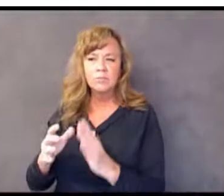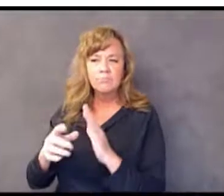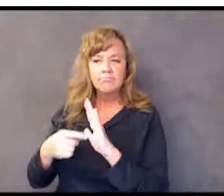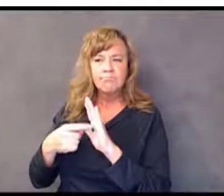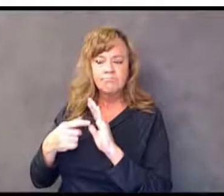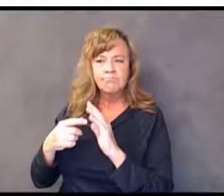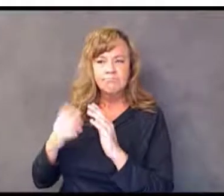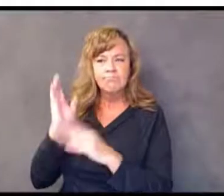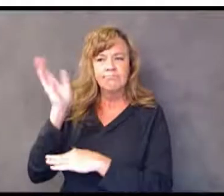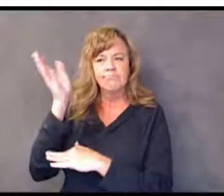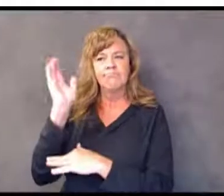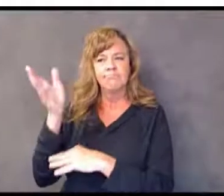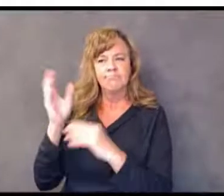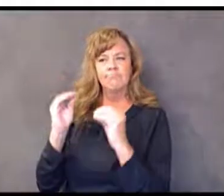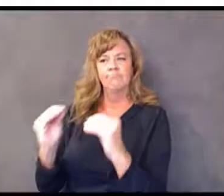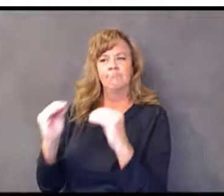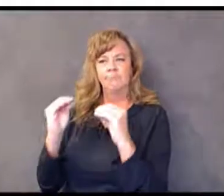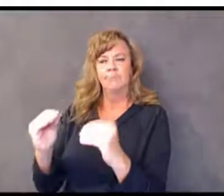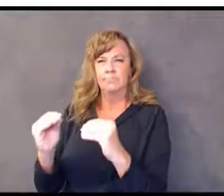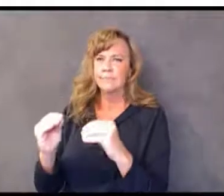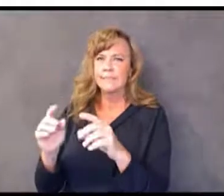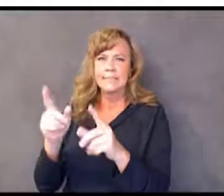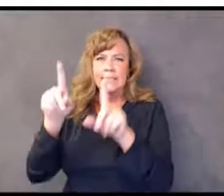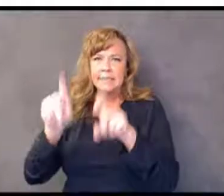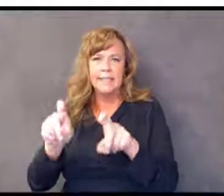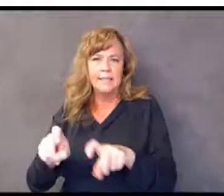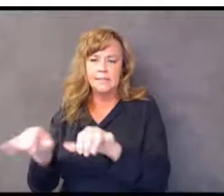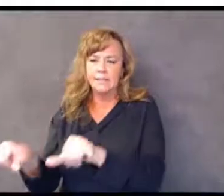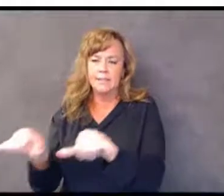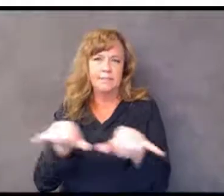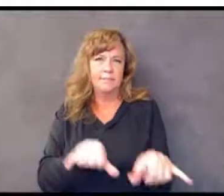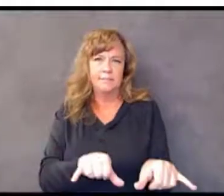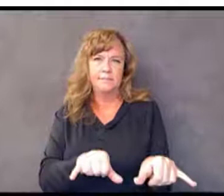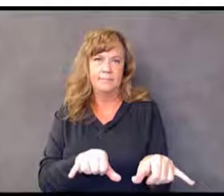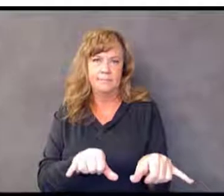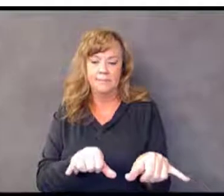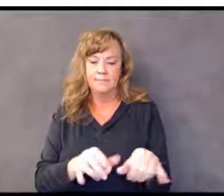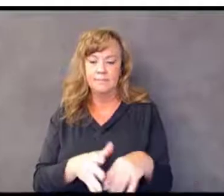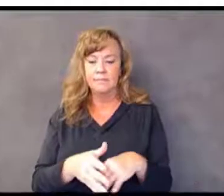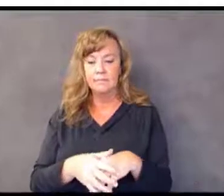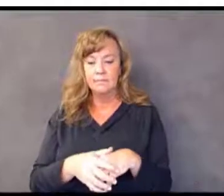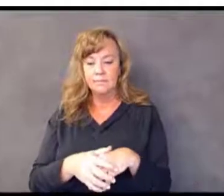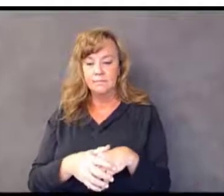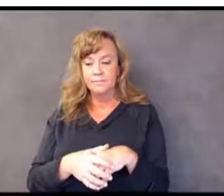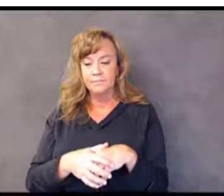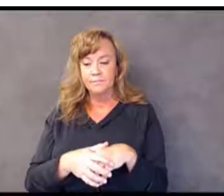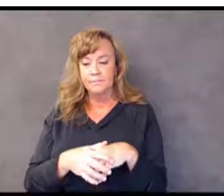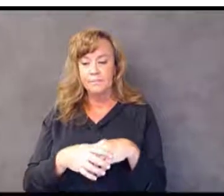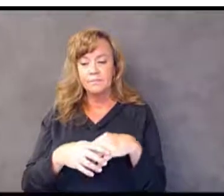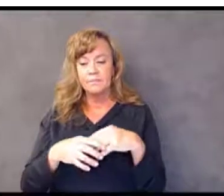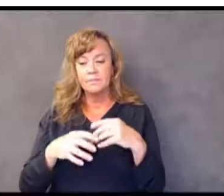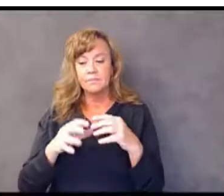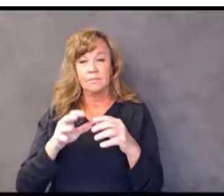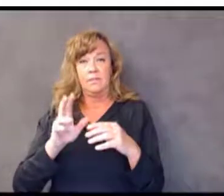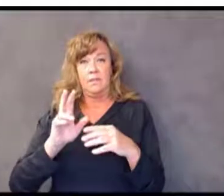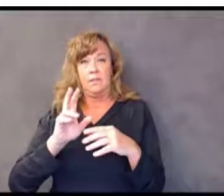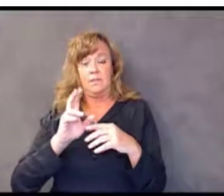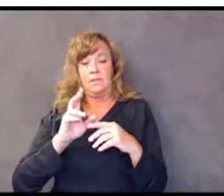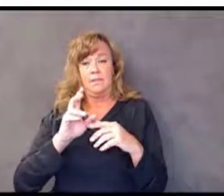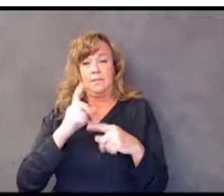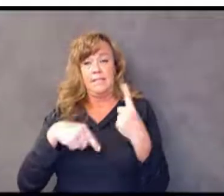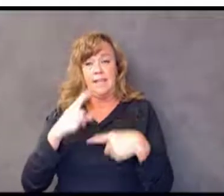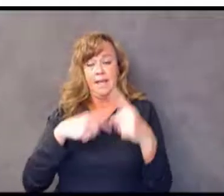or verbal pronunciation of word parts to allow for rip- lip reading, finger spelling or verbal